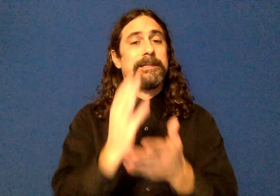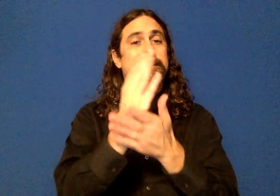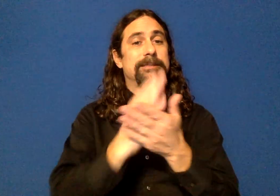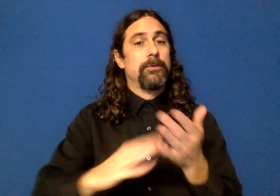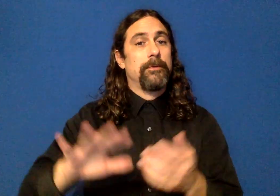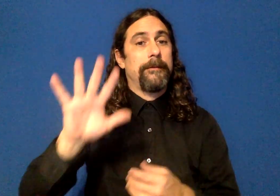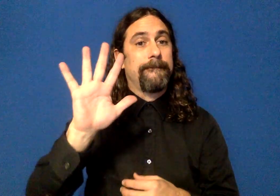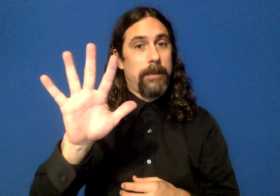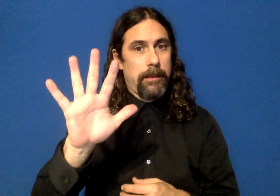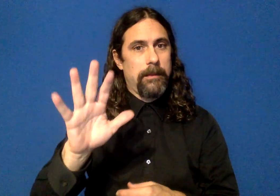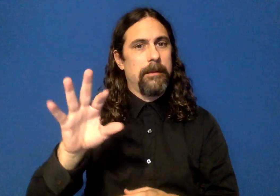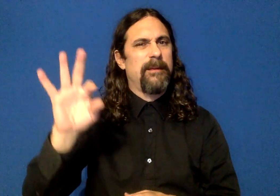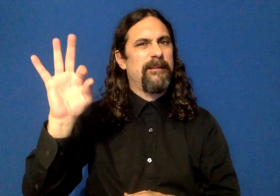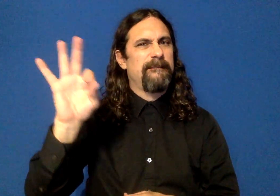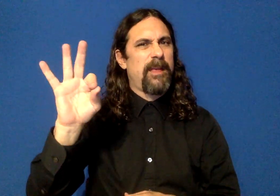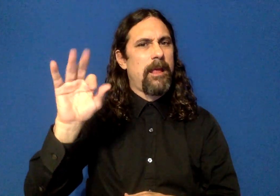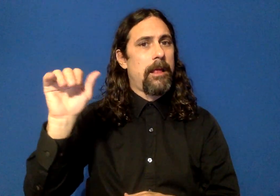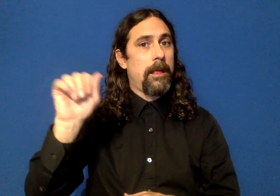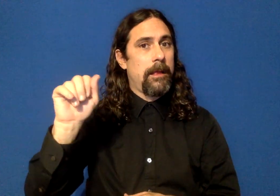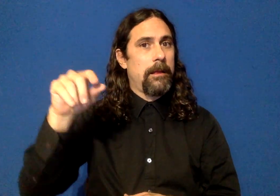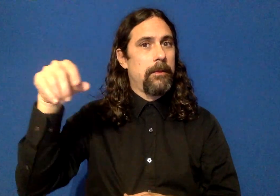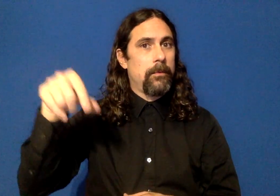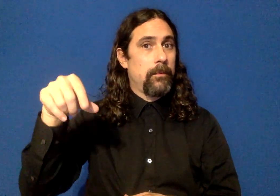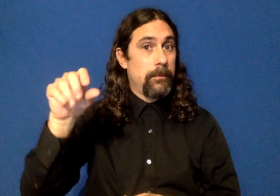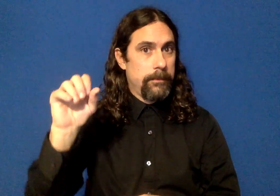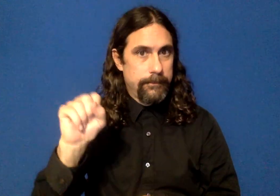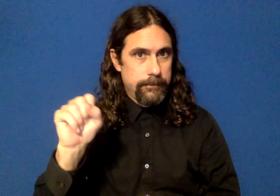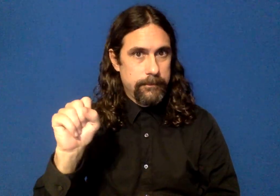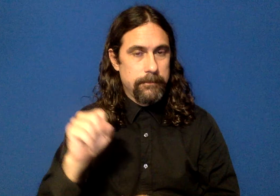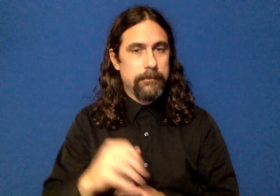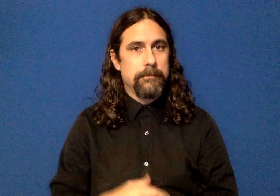Section 5. Frequently Asked Questions